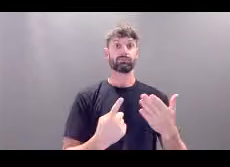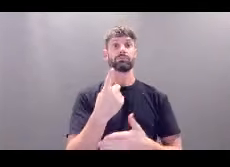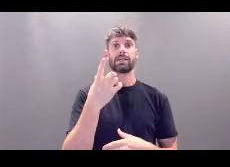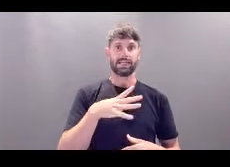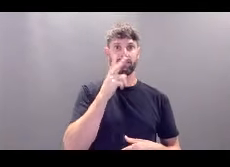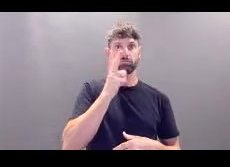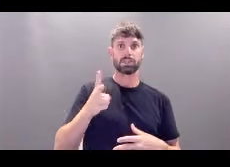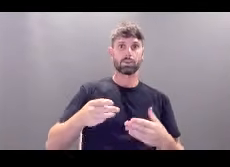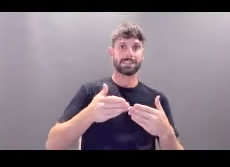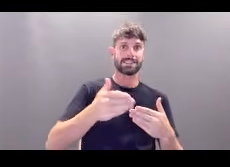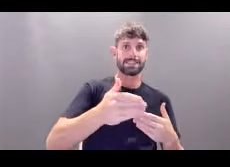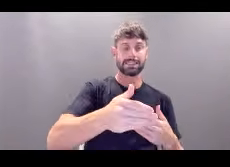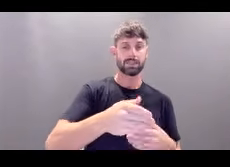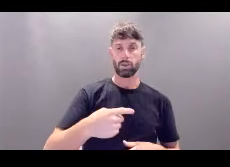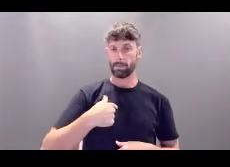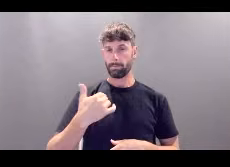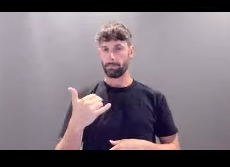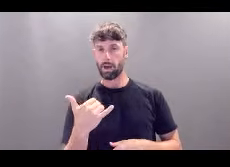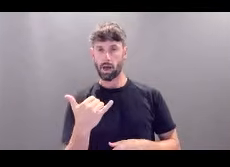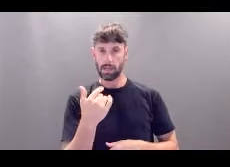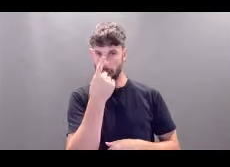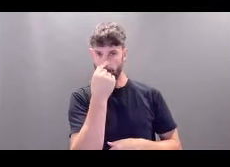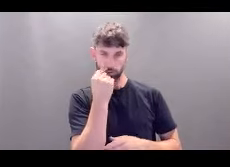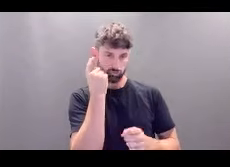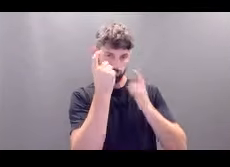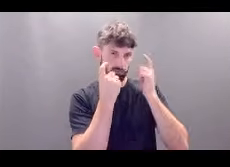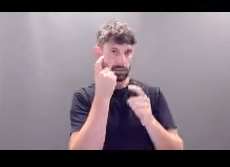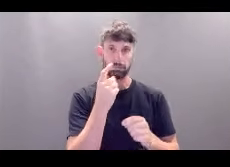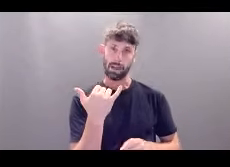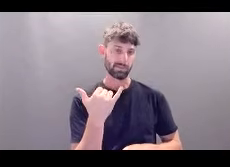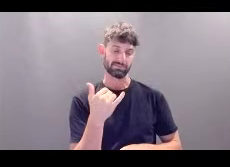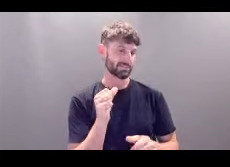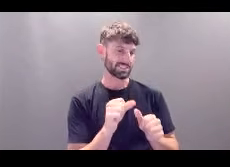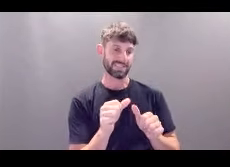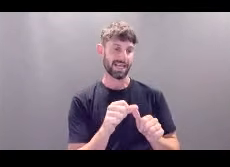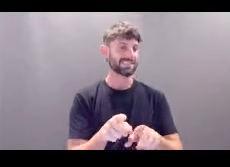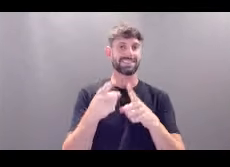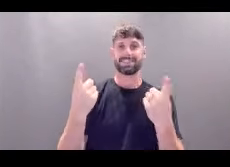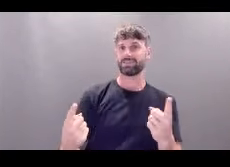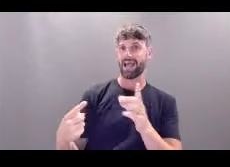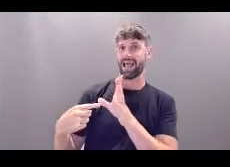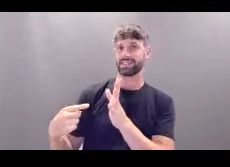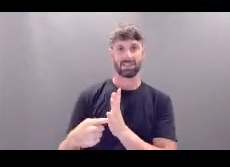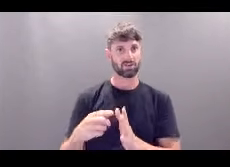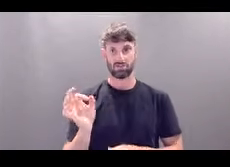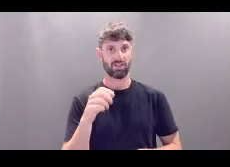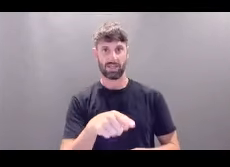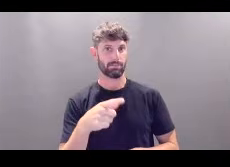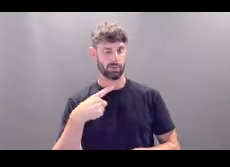We may be able to discuss if a different AT support should be explored to meet their needs better.